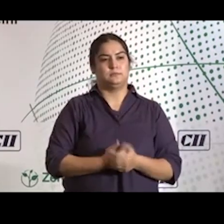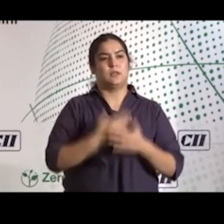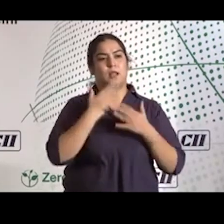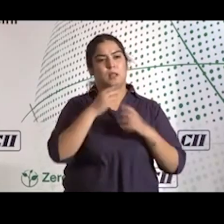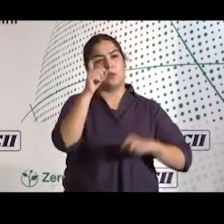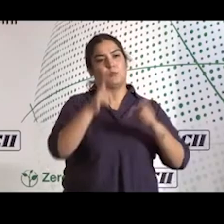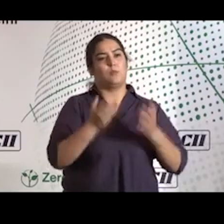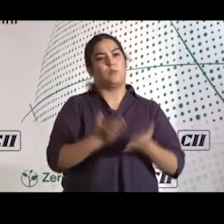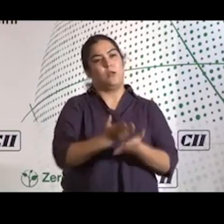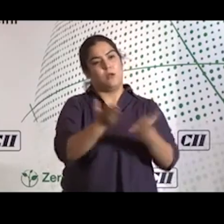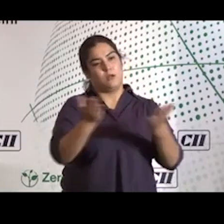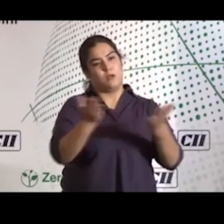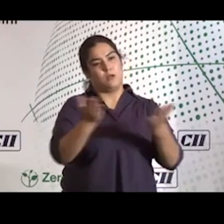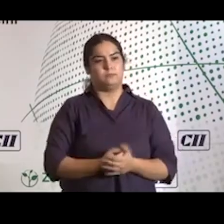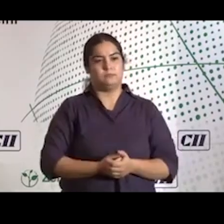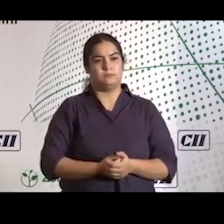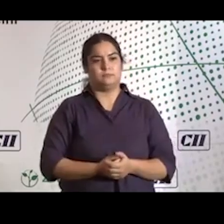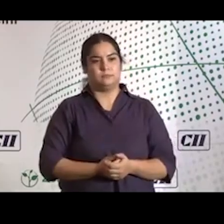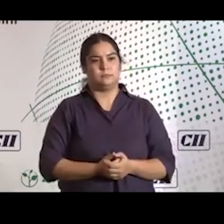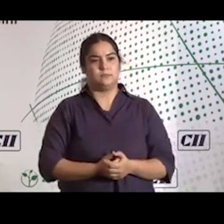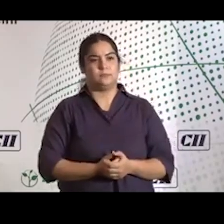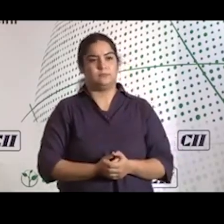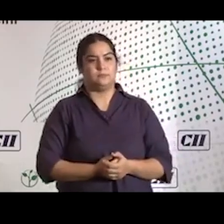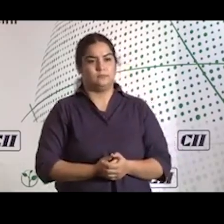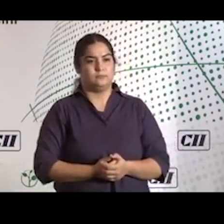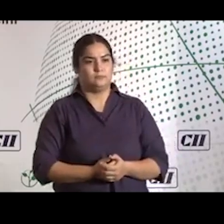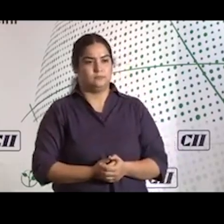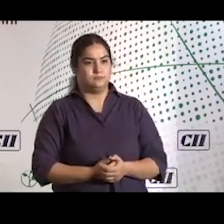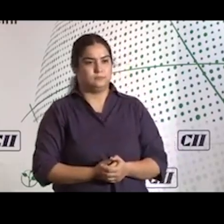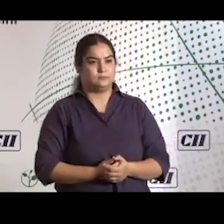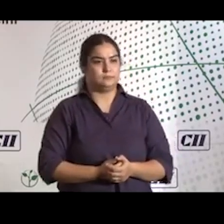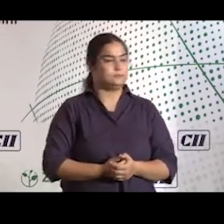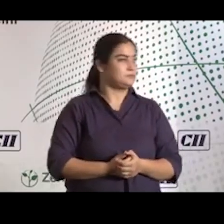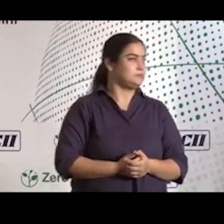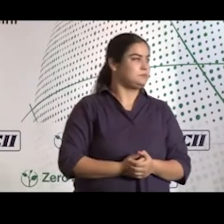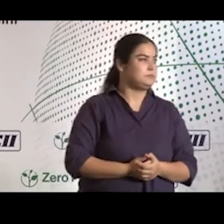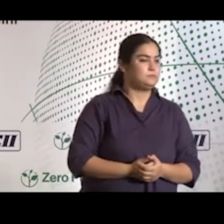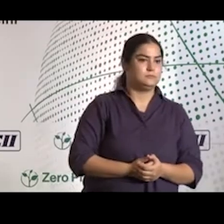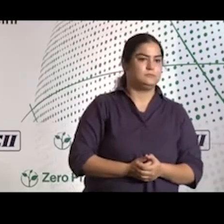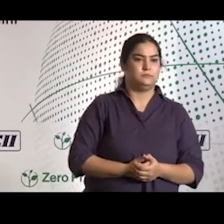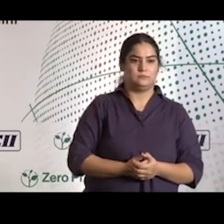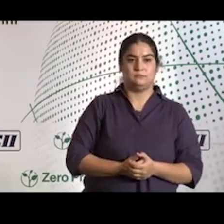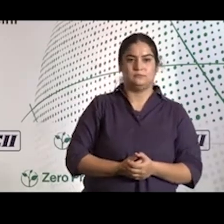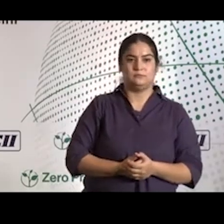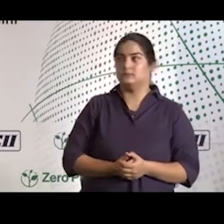And yes, we are with India. Can we?